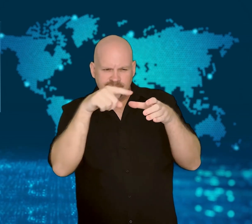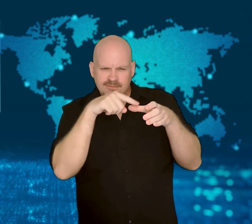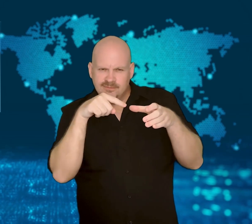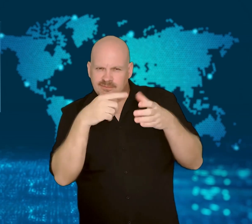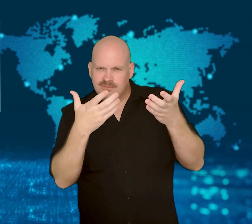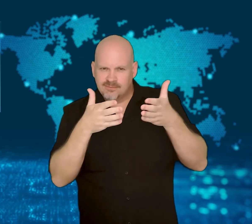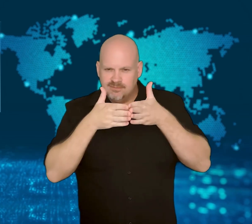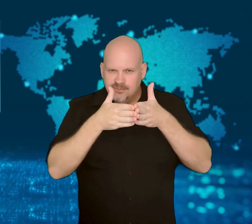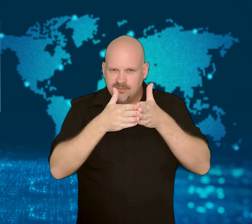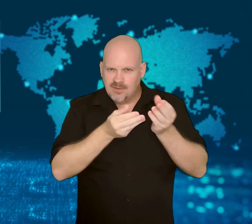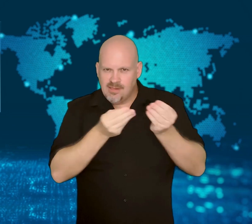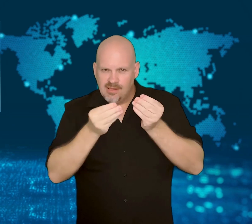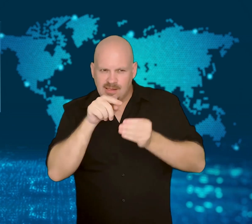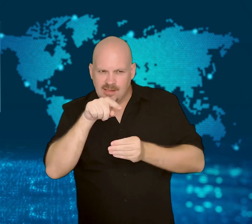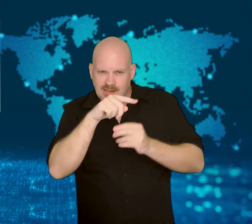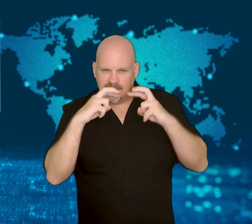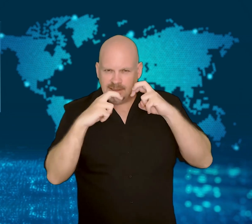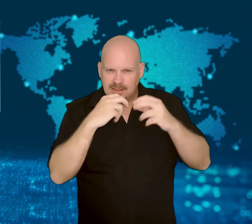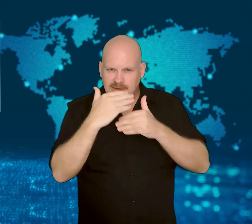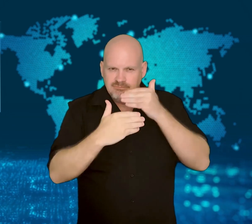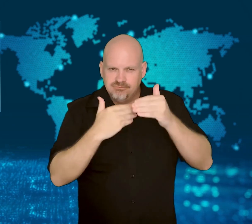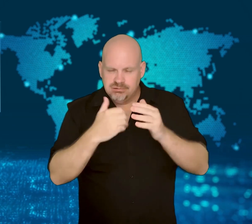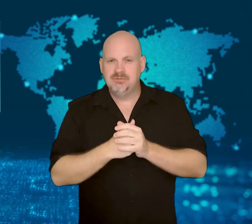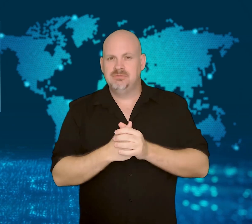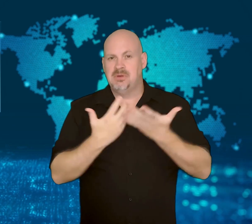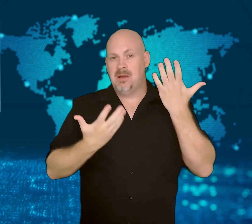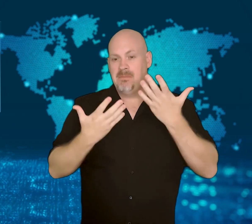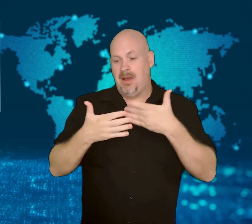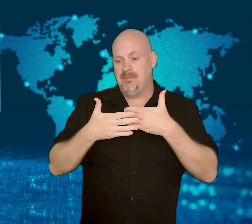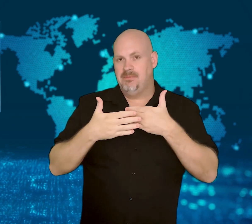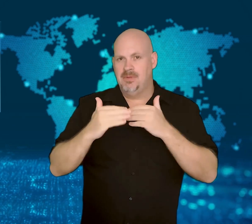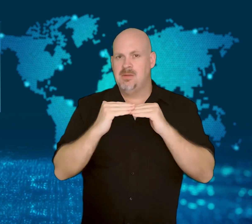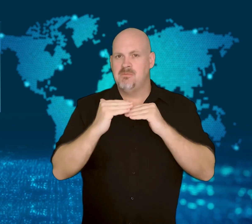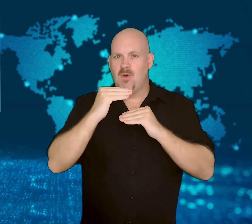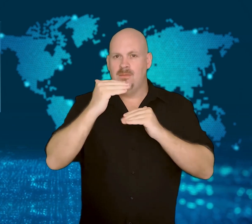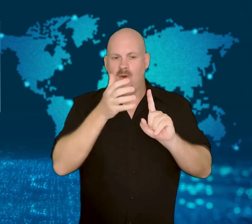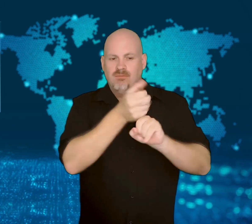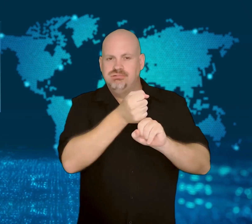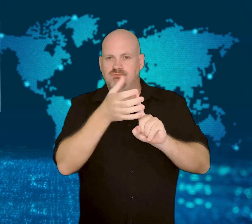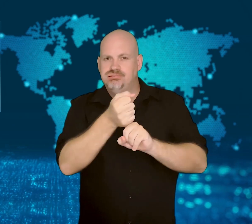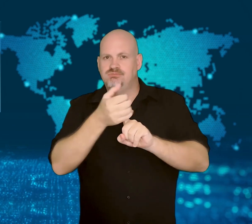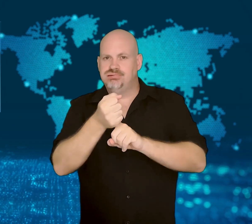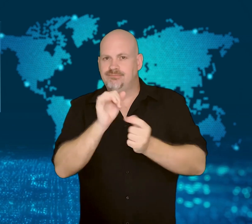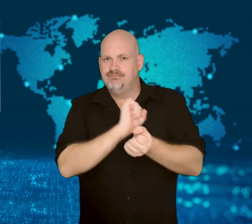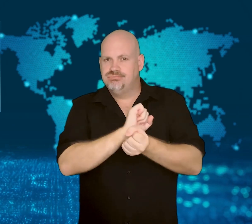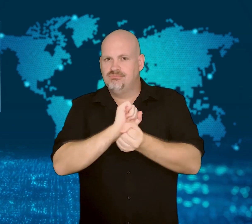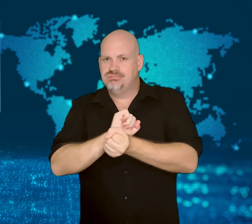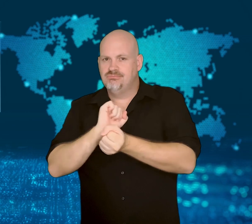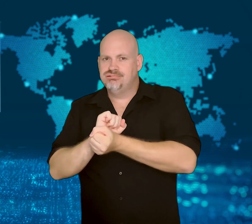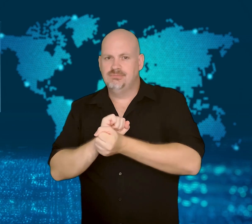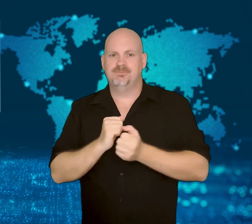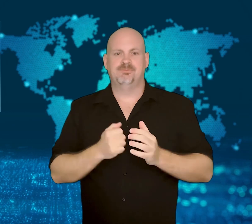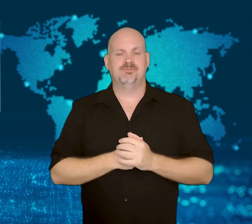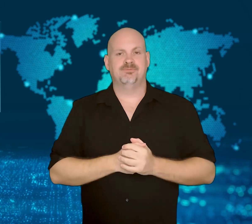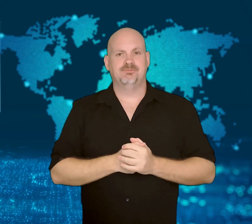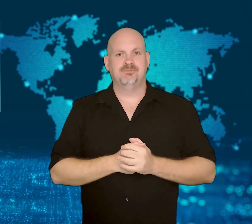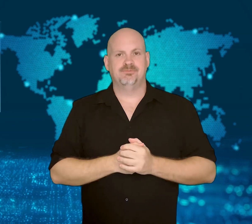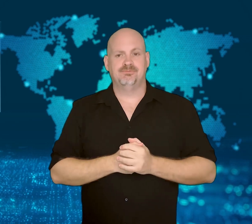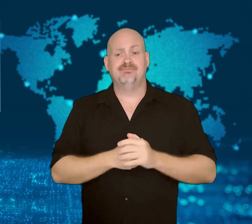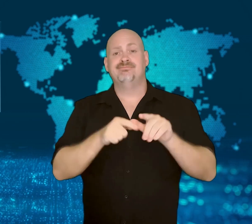responsible for the shipments, and there may be additional arrests.